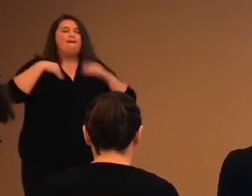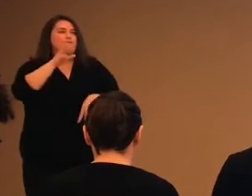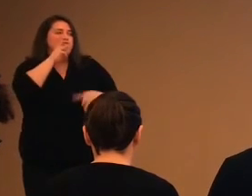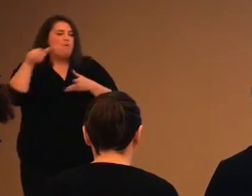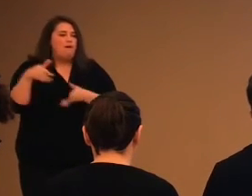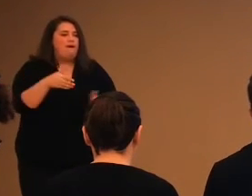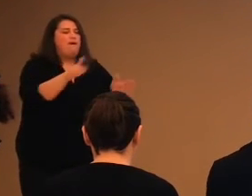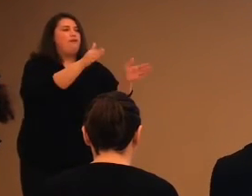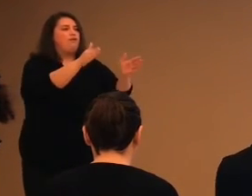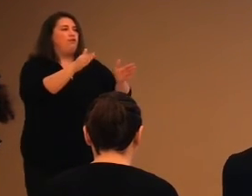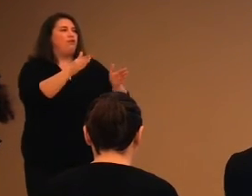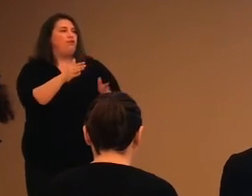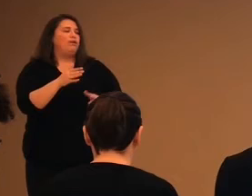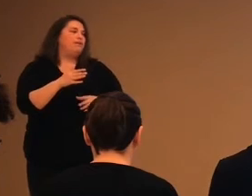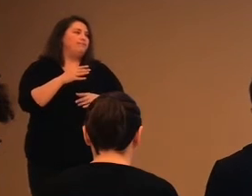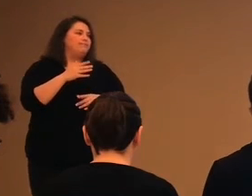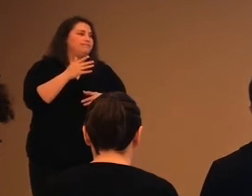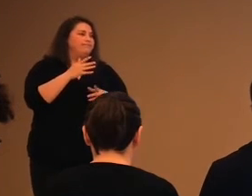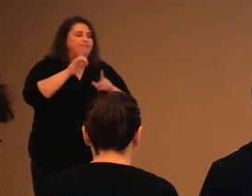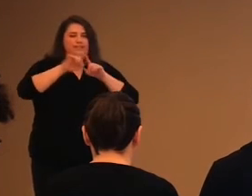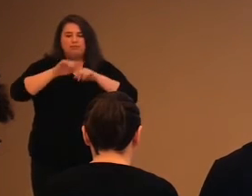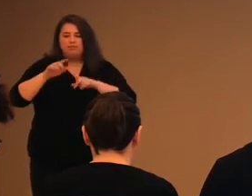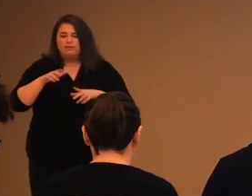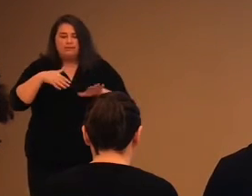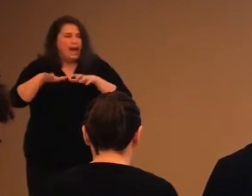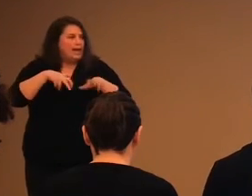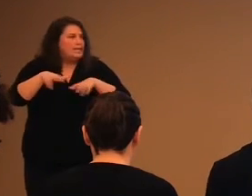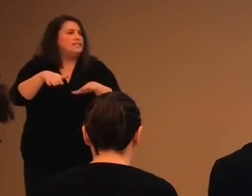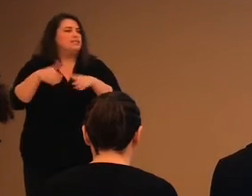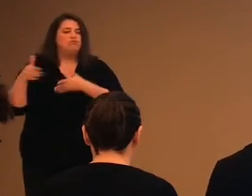The landscapes and the ponds and the hiking trails, but we also have to go inside